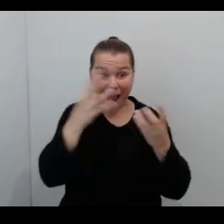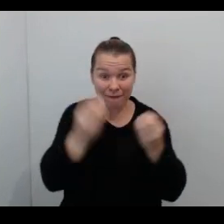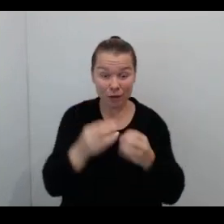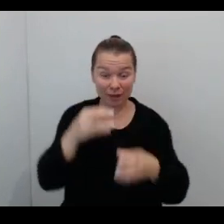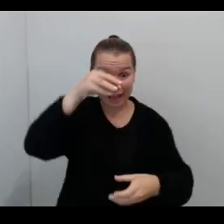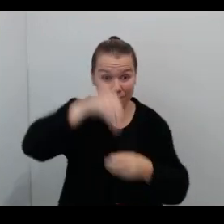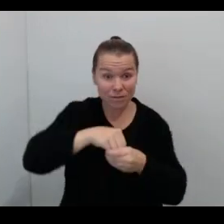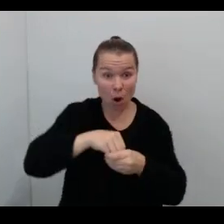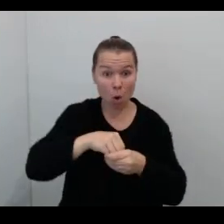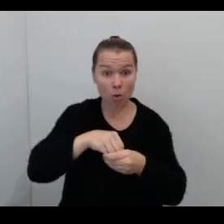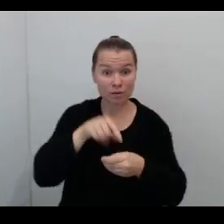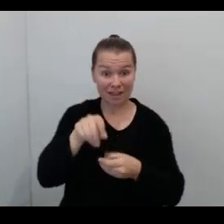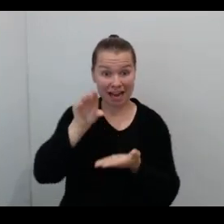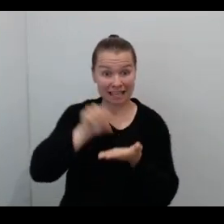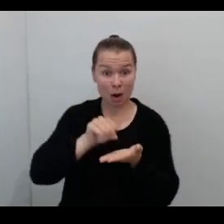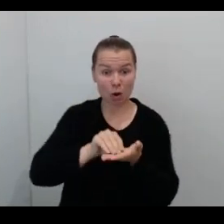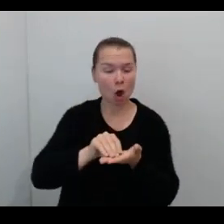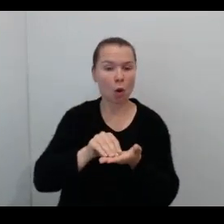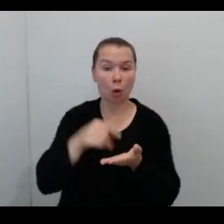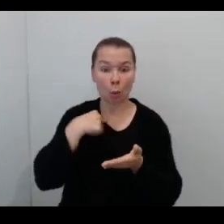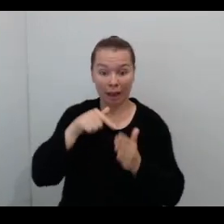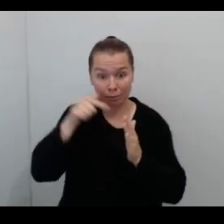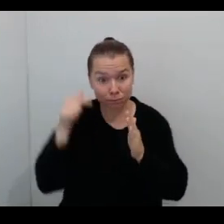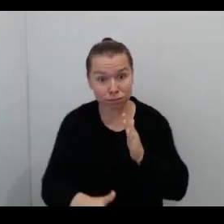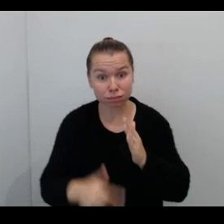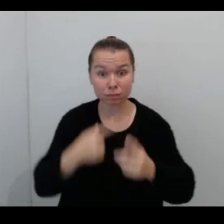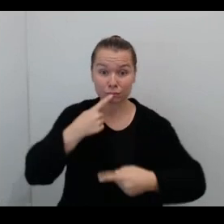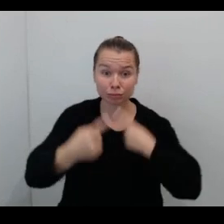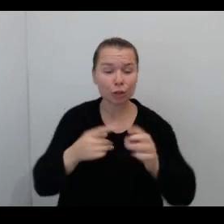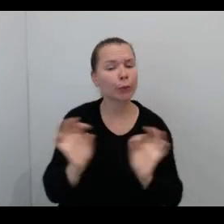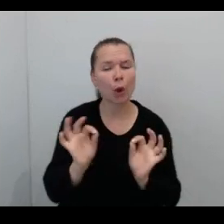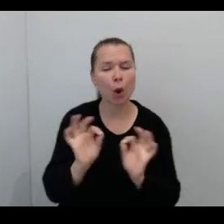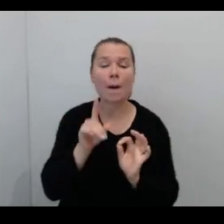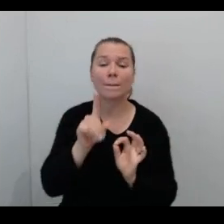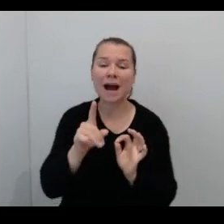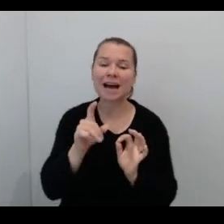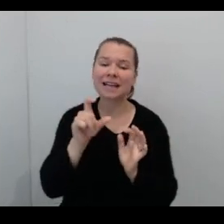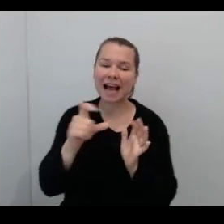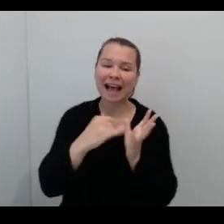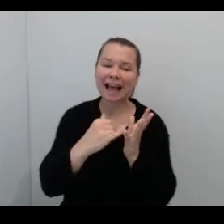There's some really great case studies you'll be able to read in your own time because we've